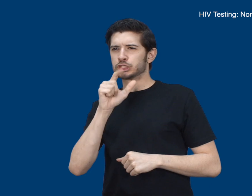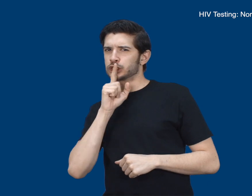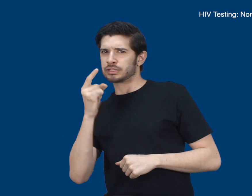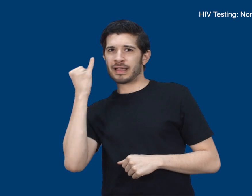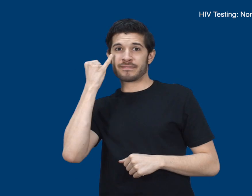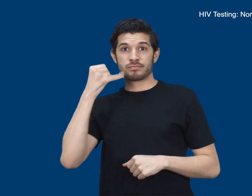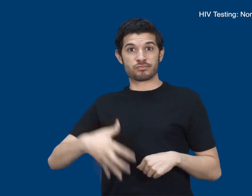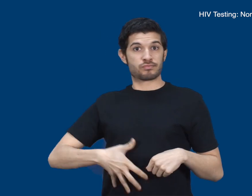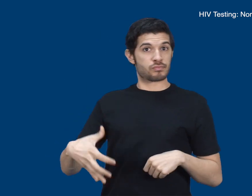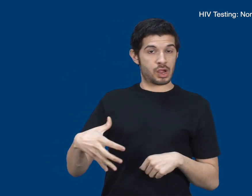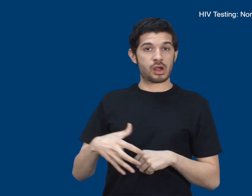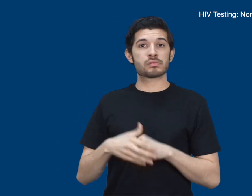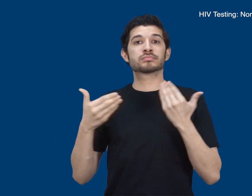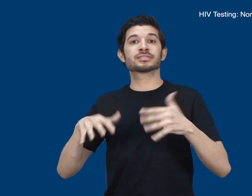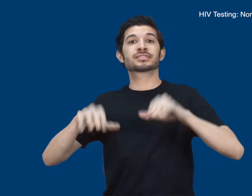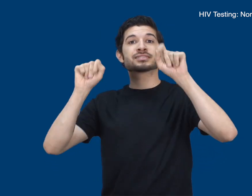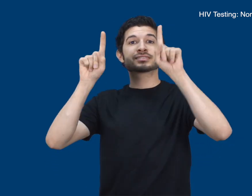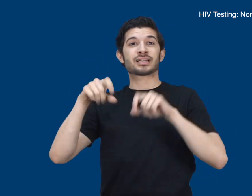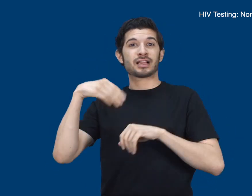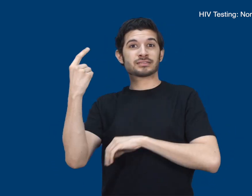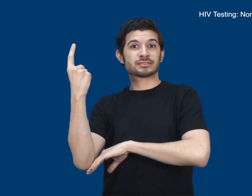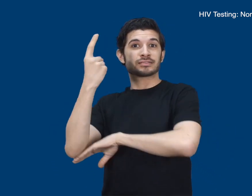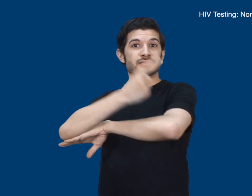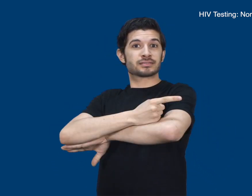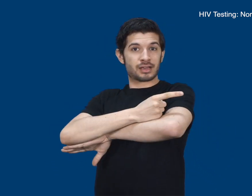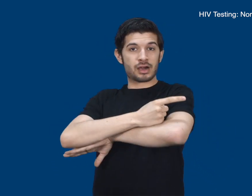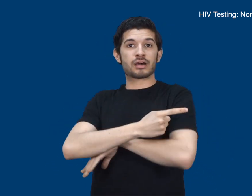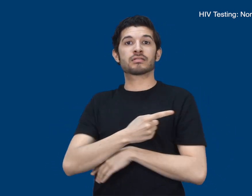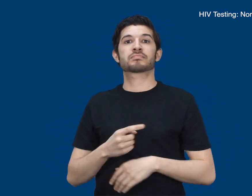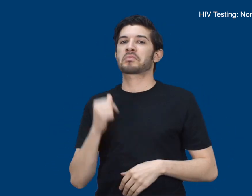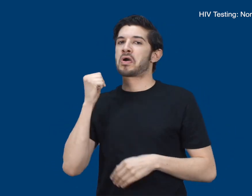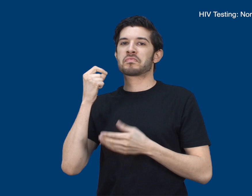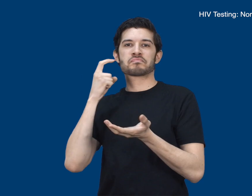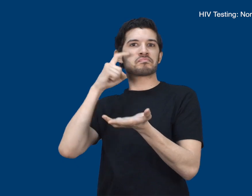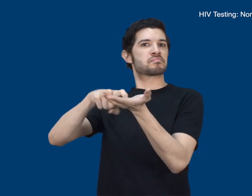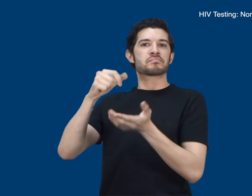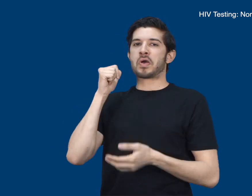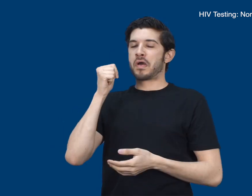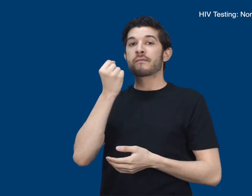When people are not sure if they are pregnant, a pregnancy test will not be able to notice if you are pregnant when you take it the next day.